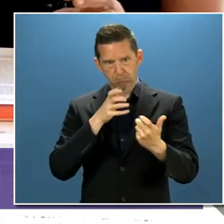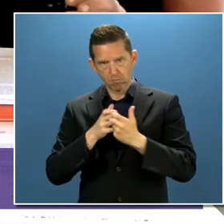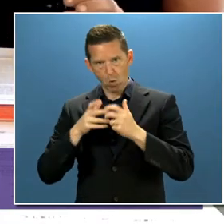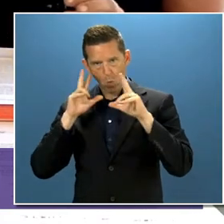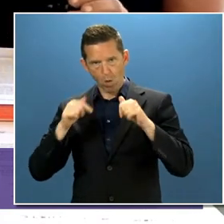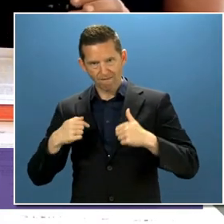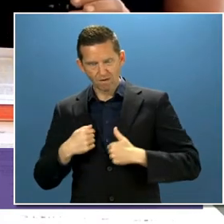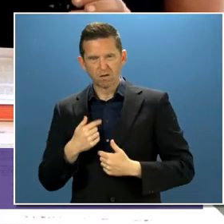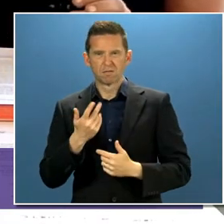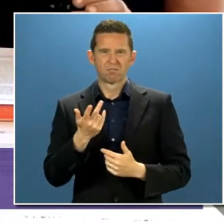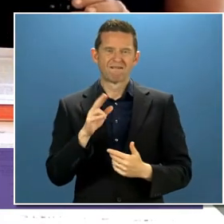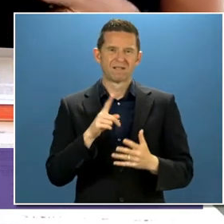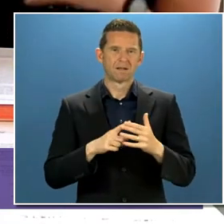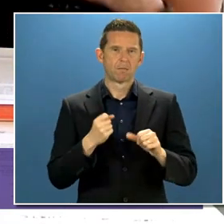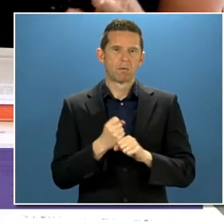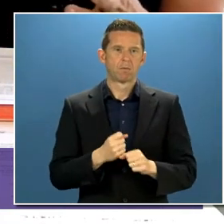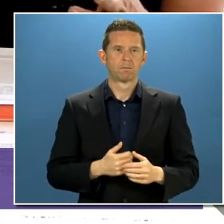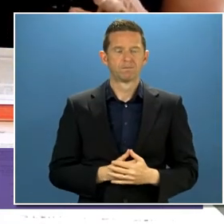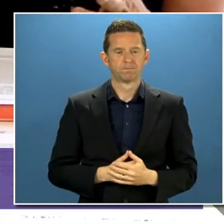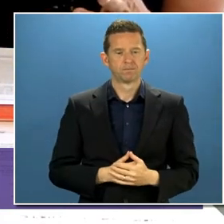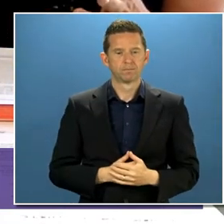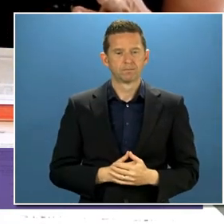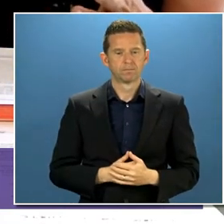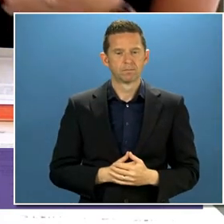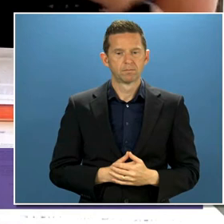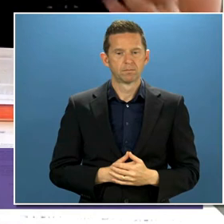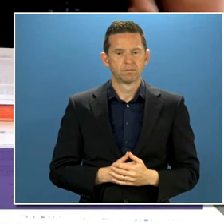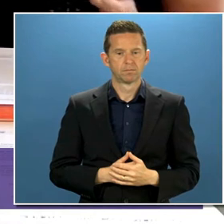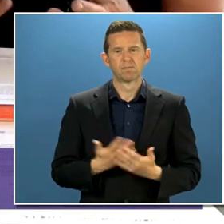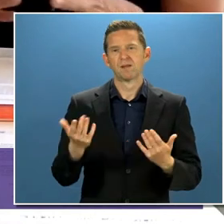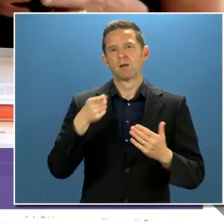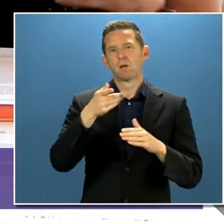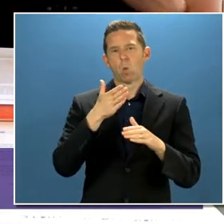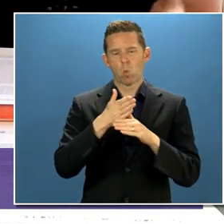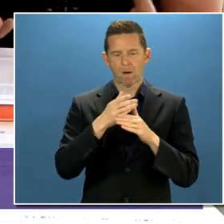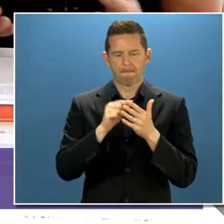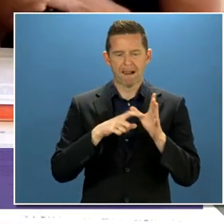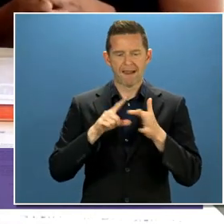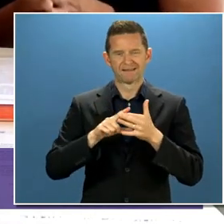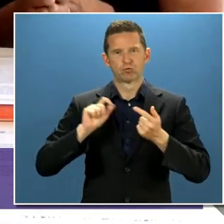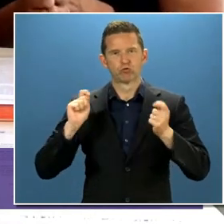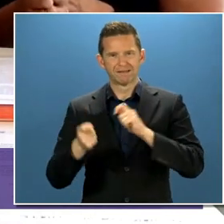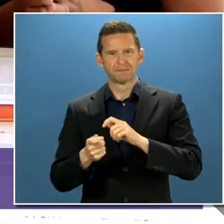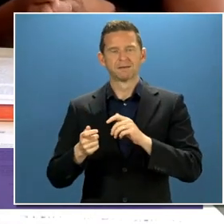might have the workplace adjustments or other things taken care of but, look,